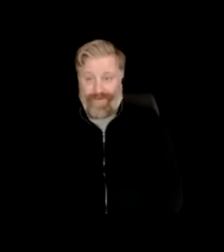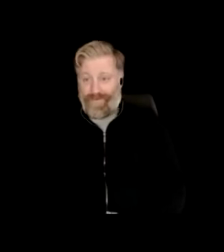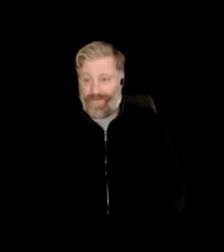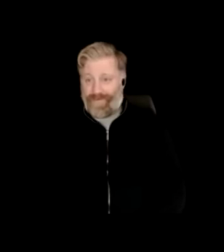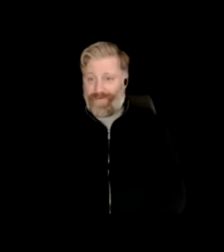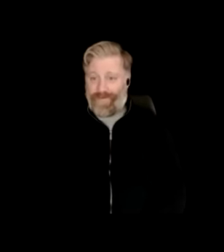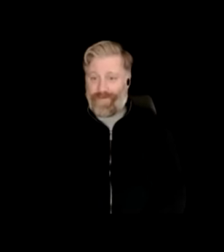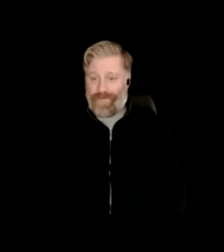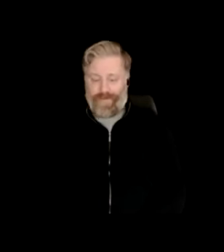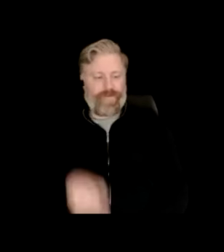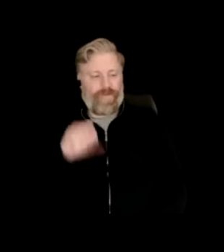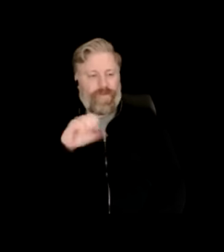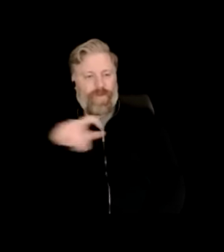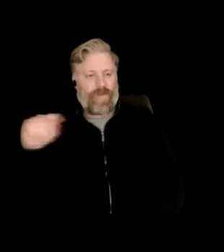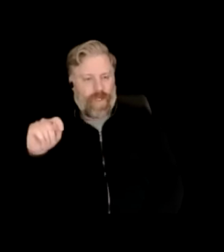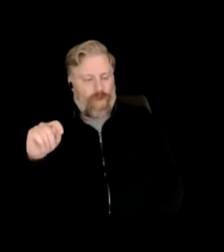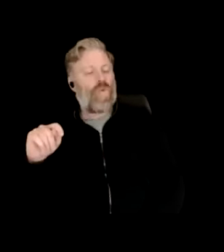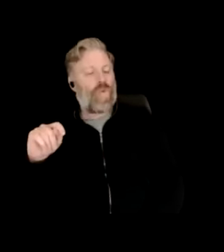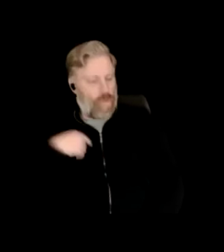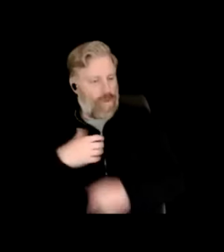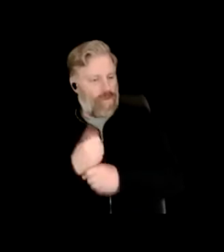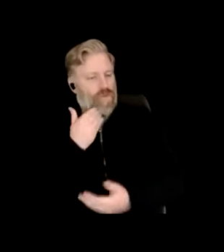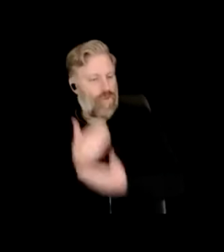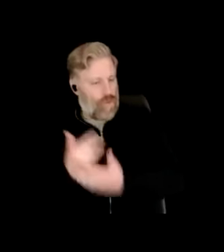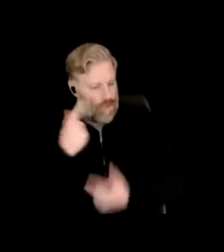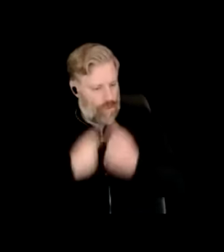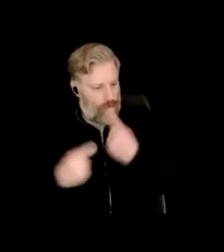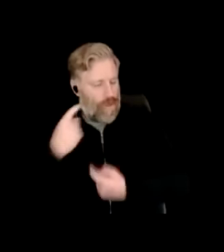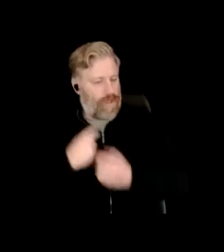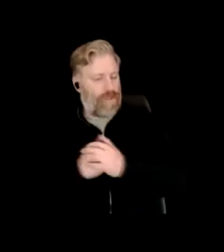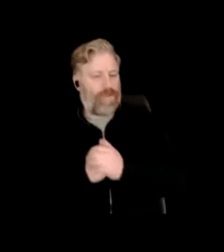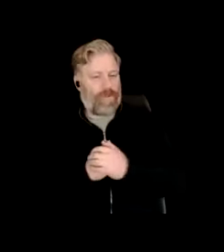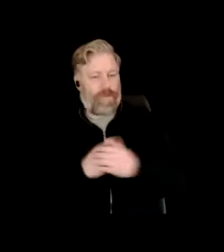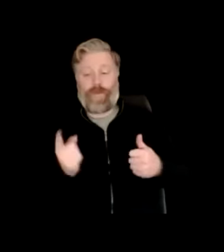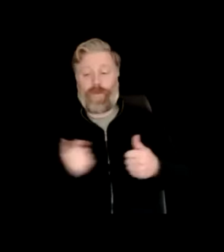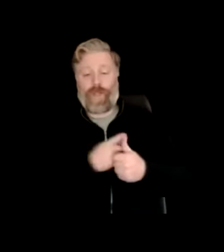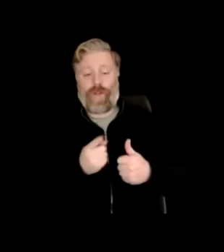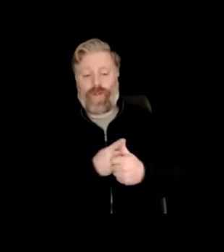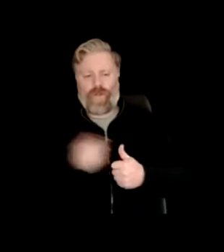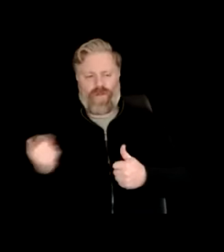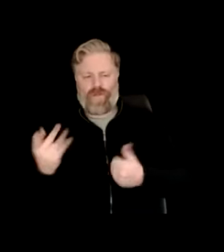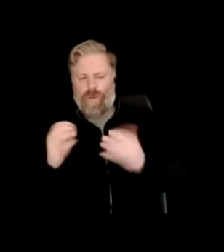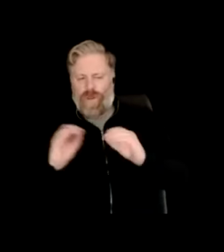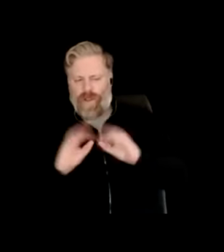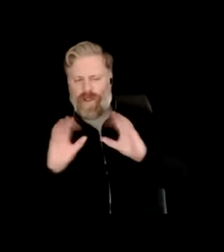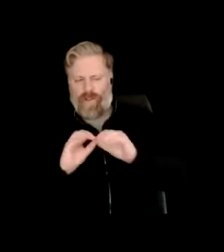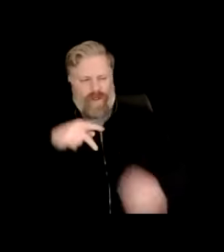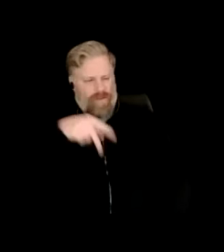[Scott] All right, this is Scott. We had some good questions come in. The first was just a clarification what PWD means,